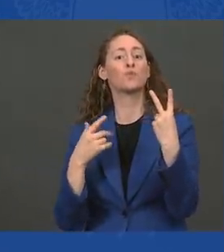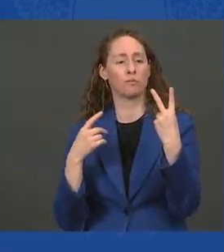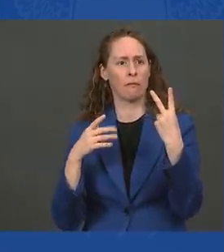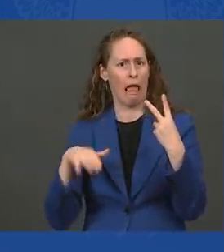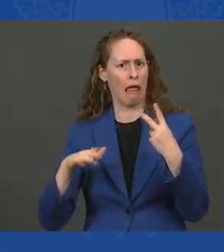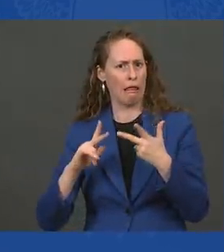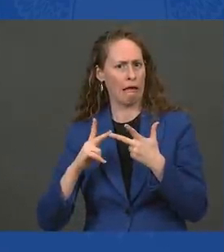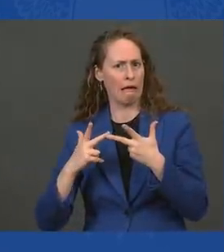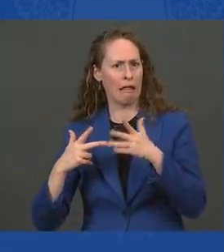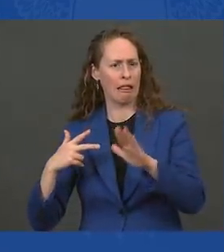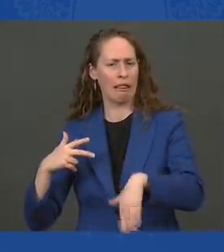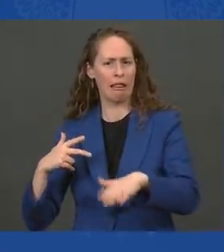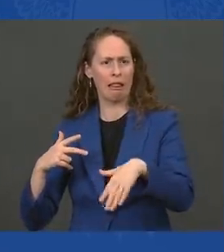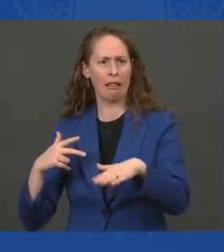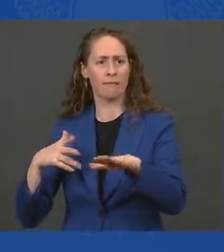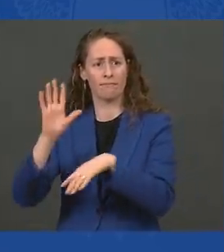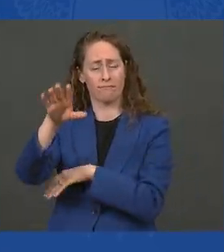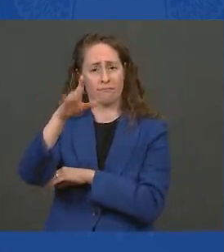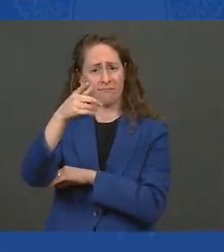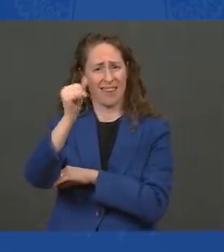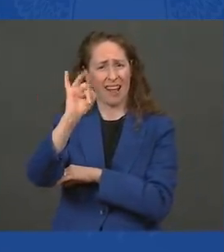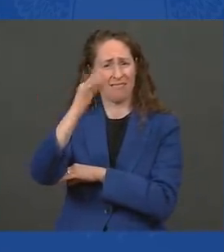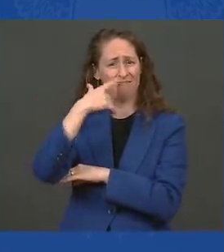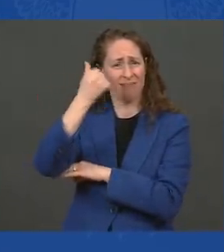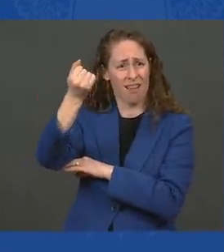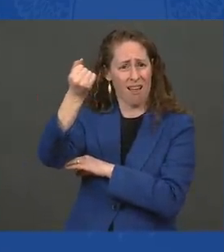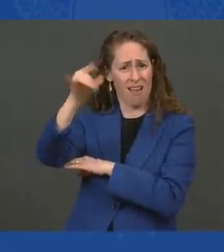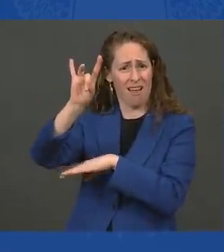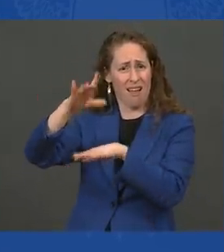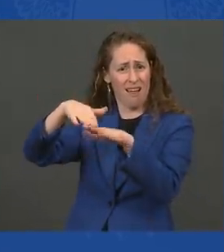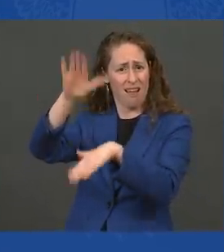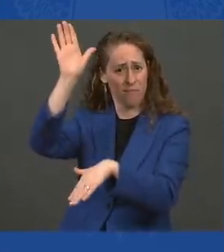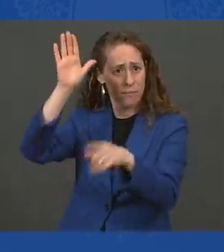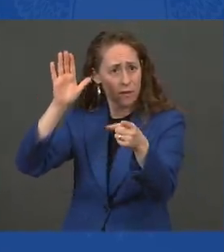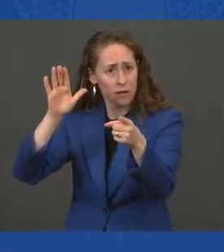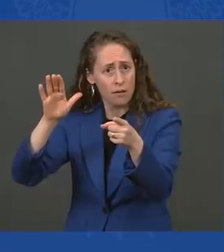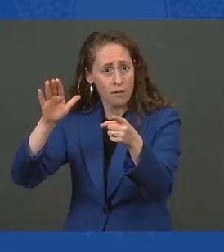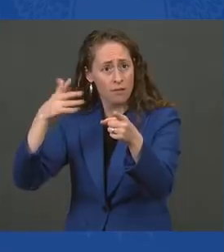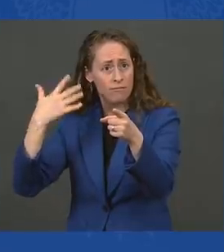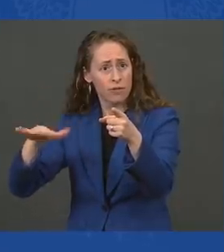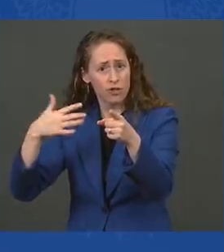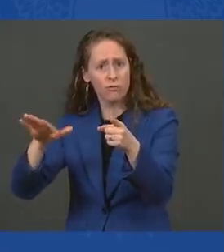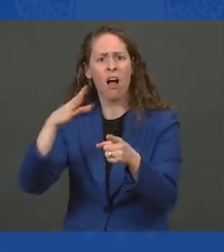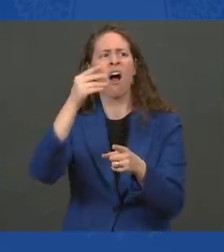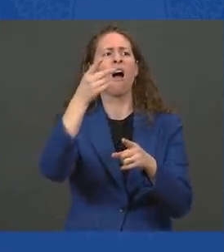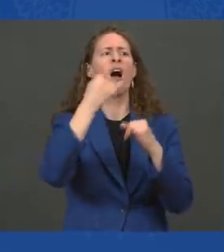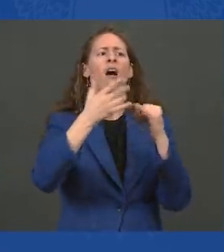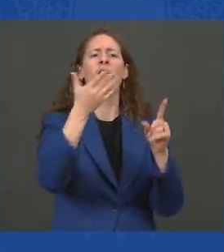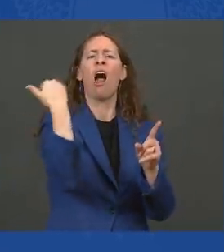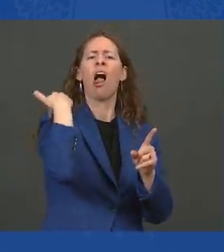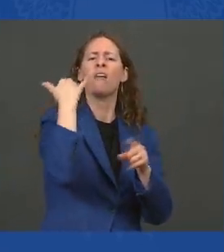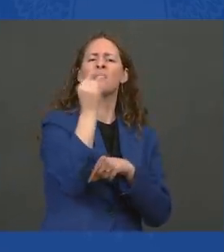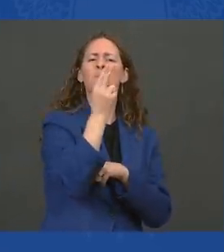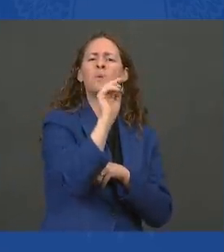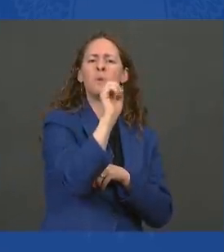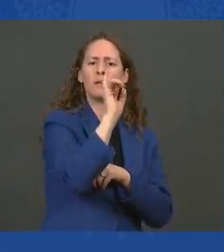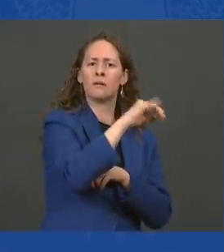before June the 1st, go get the booster shot today. They're free, and they're available